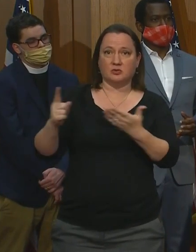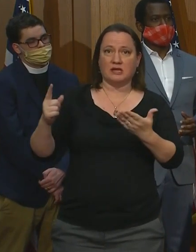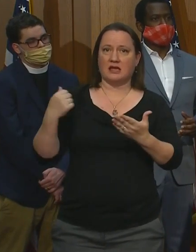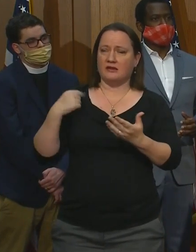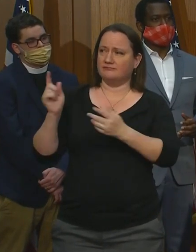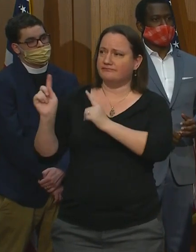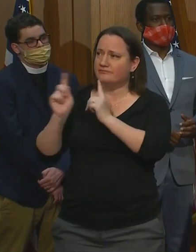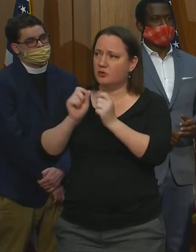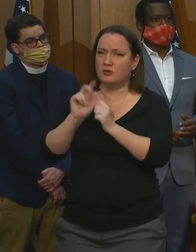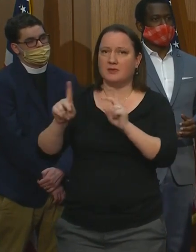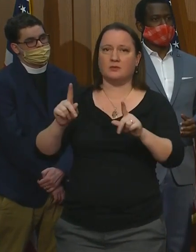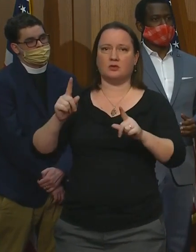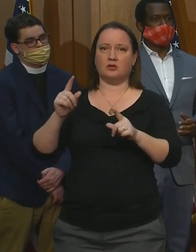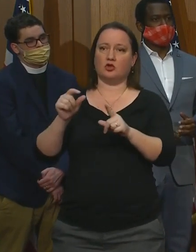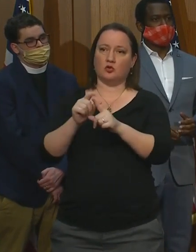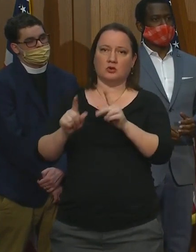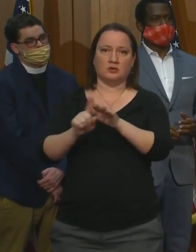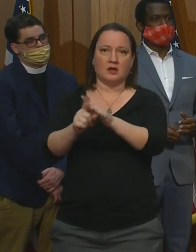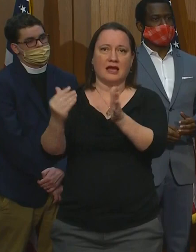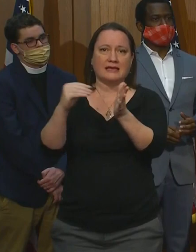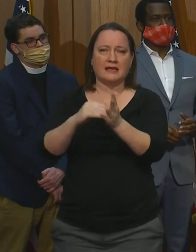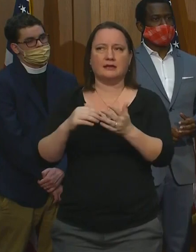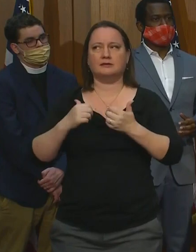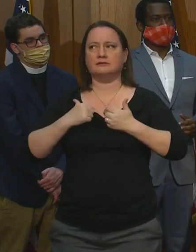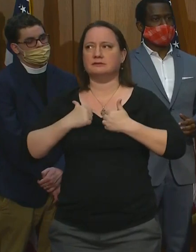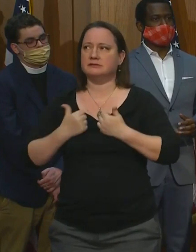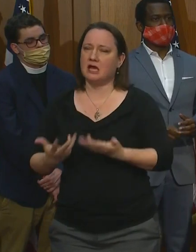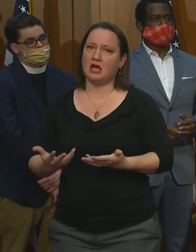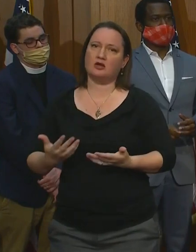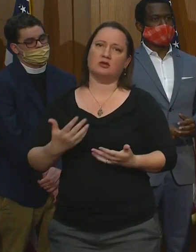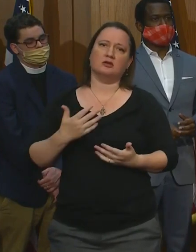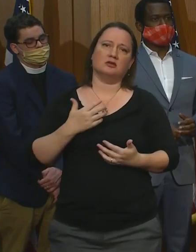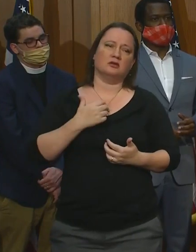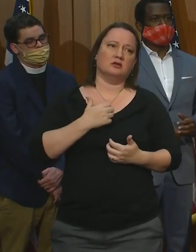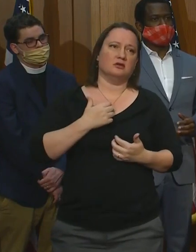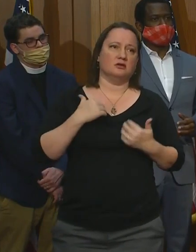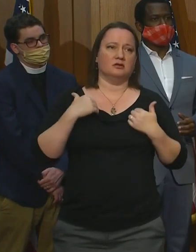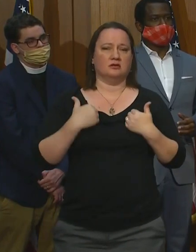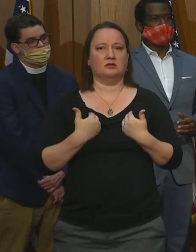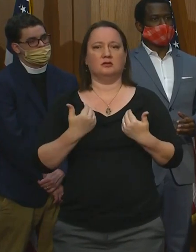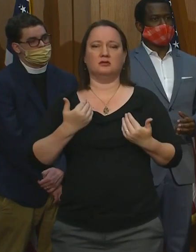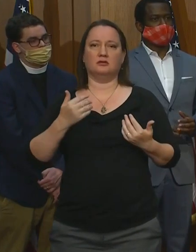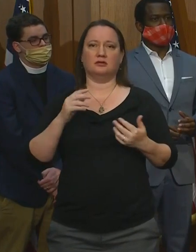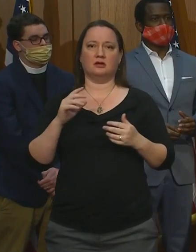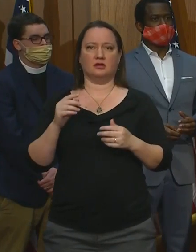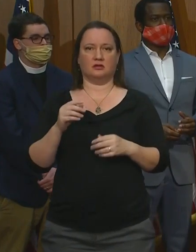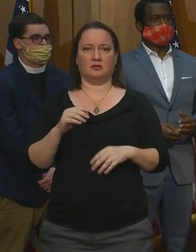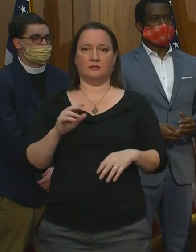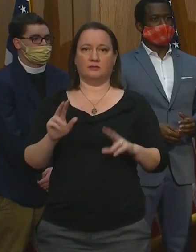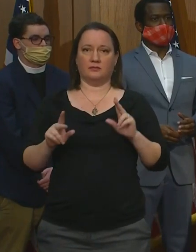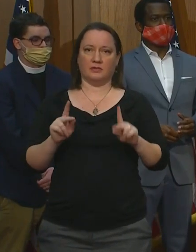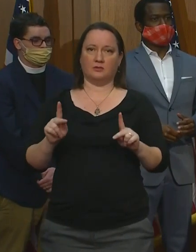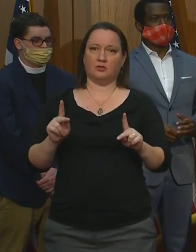WORDS LIKE TIRED AND EXHAUSTED. NO ONE SHOULD HAVE TO LIVE IN